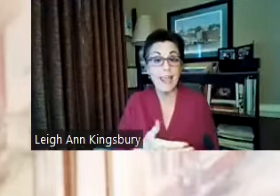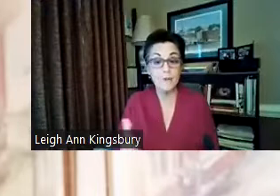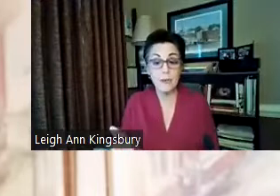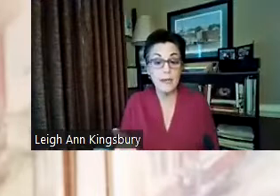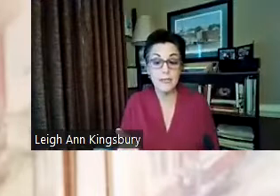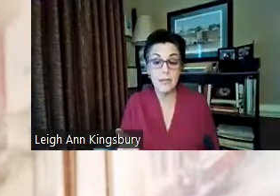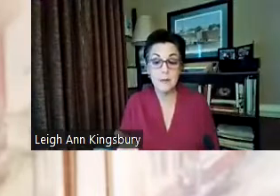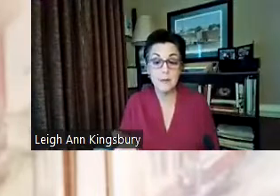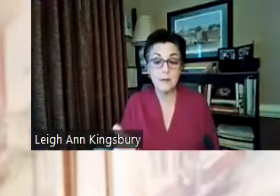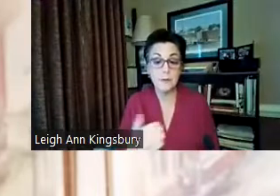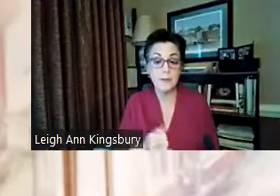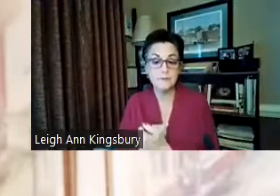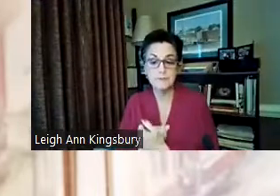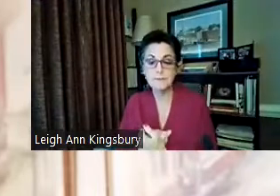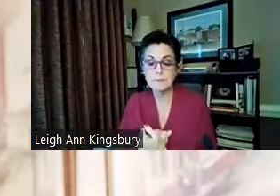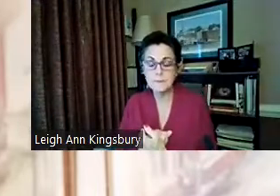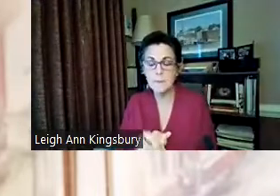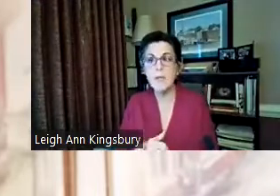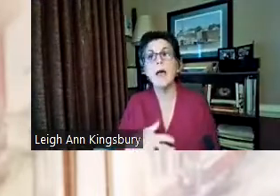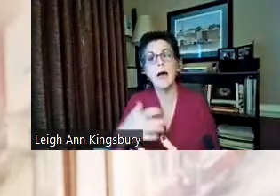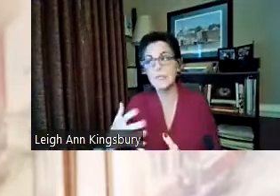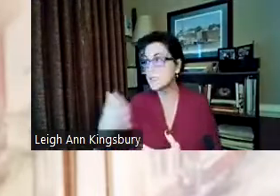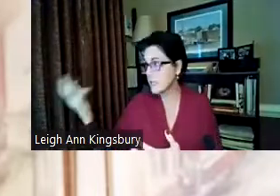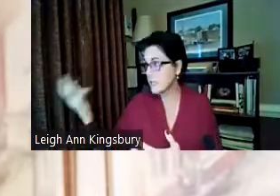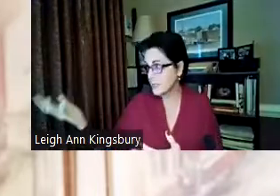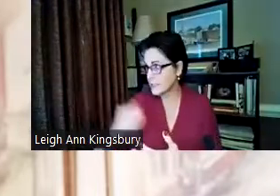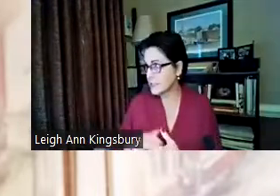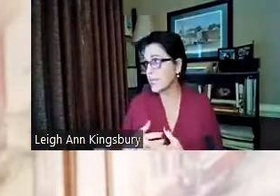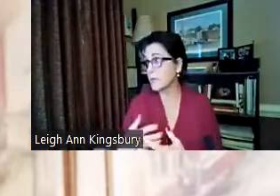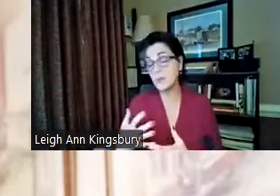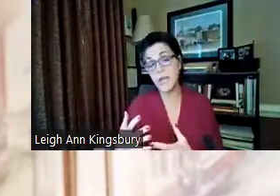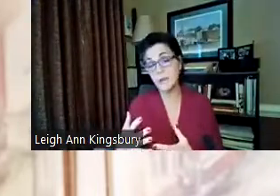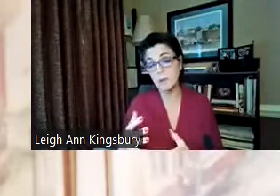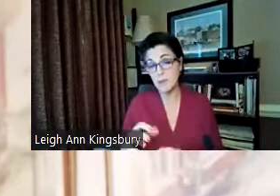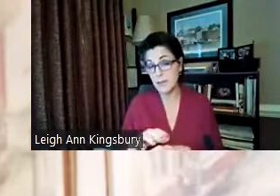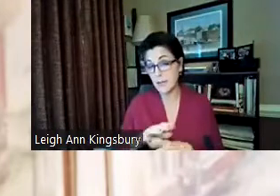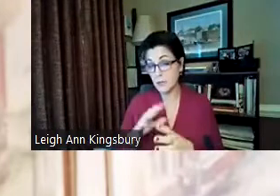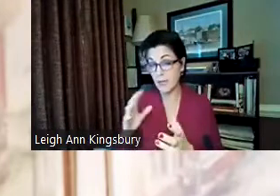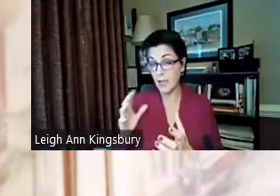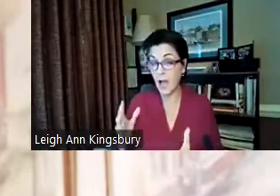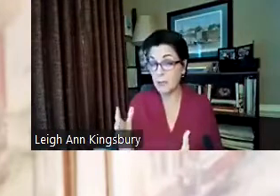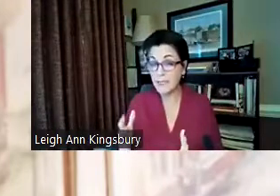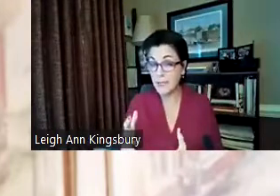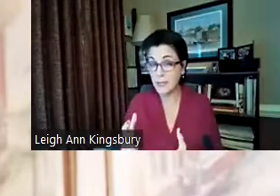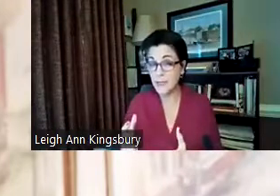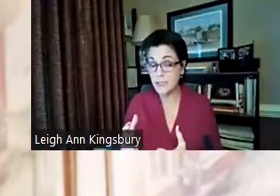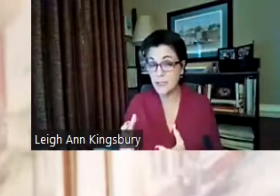everybody is capable. Obviously not as I just said, not everyone who's capable of making a really complex healthcare decision.